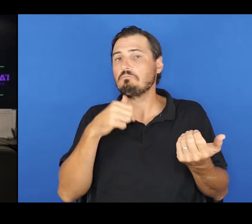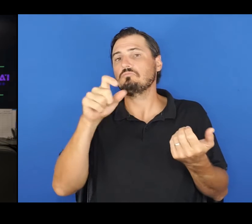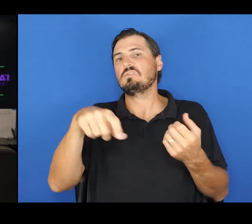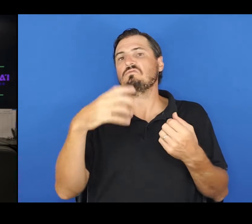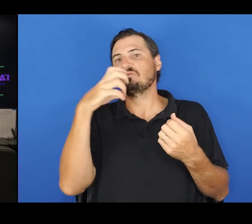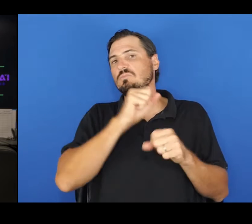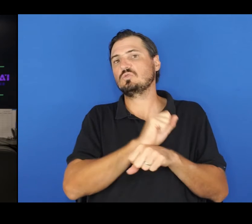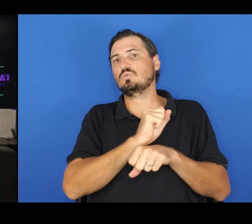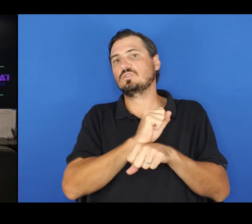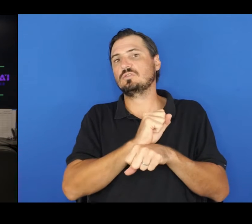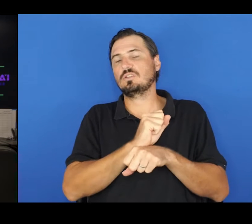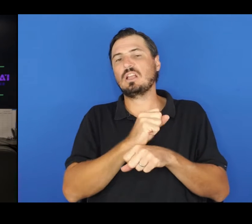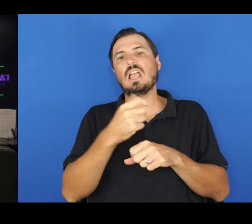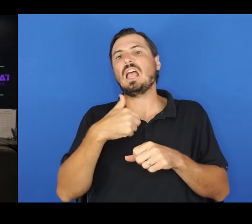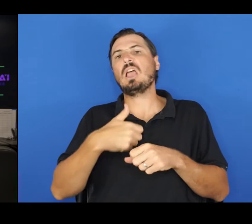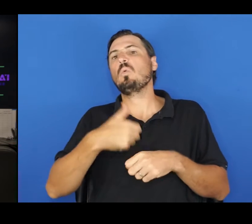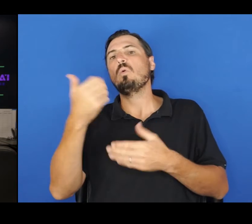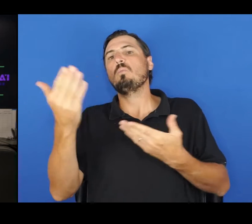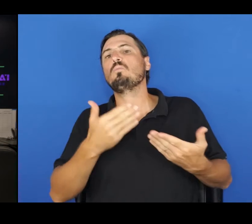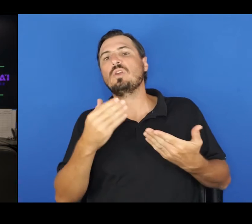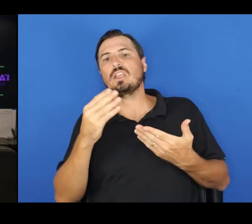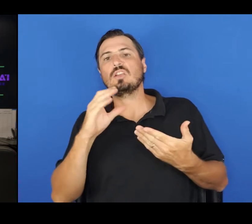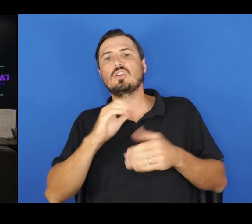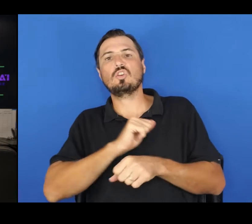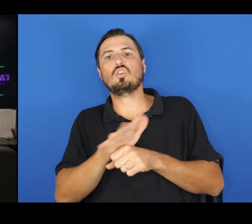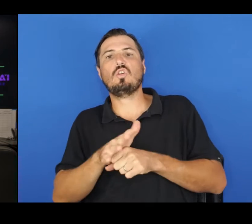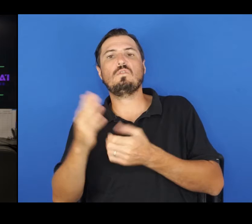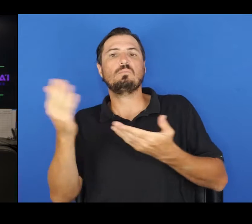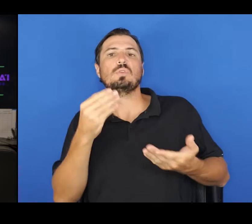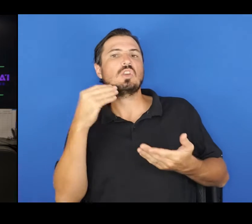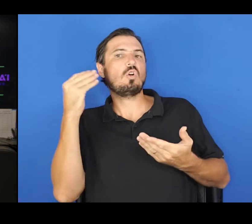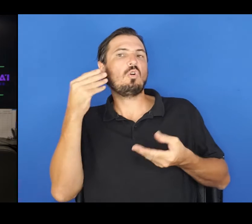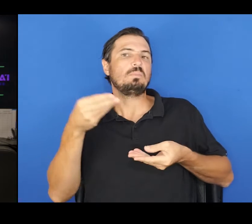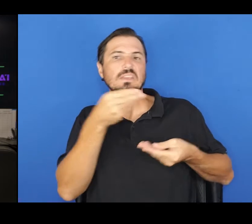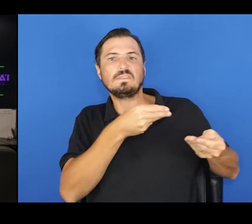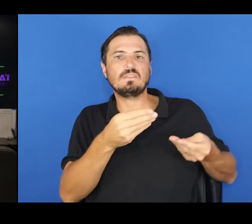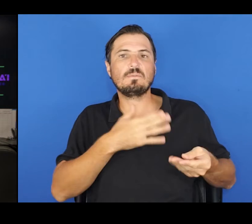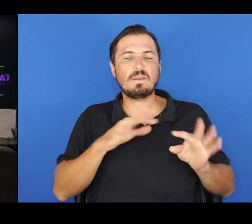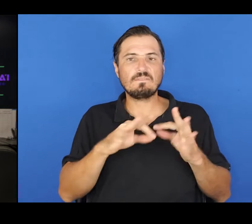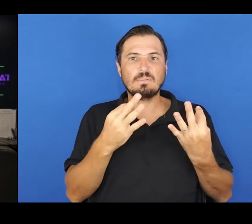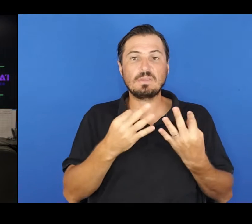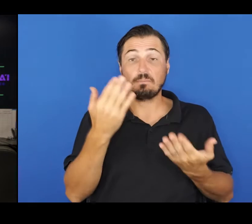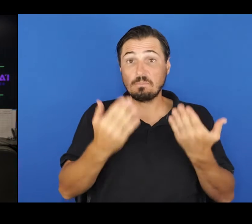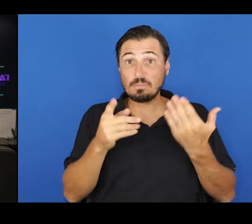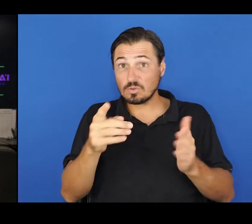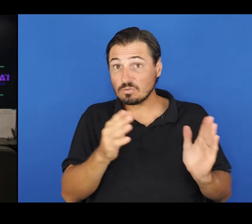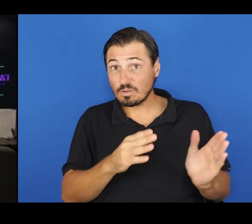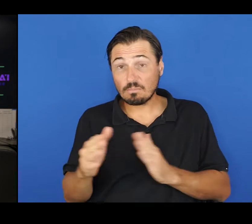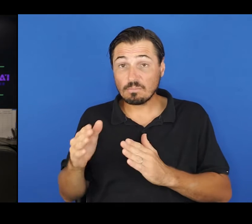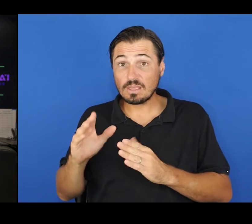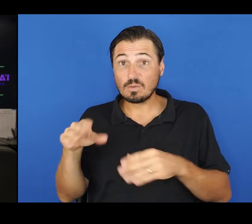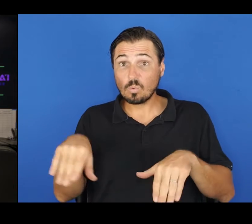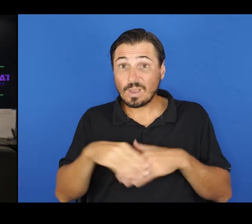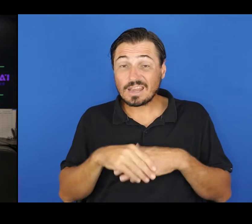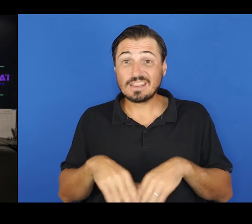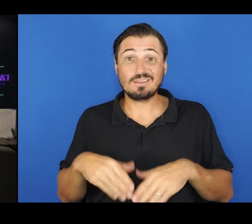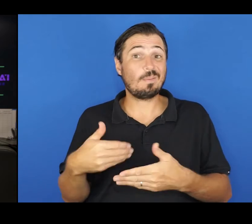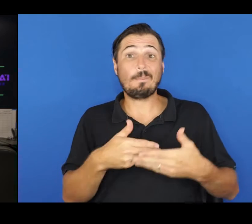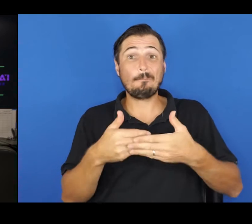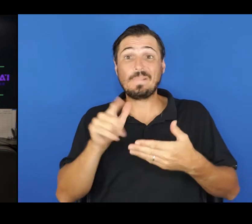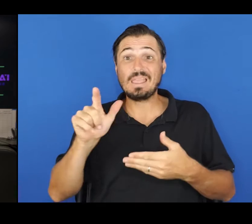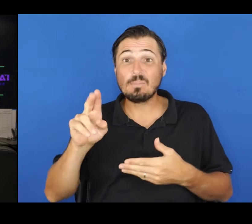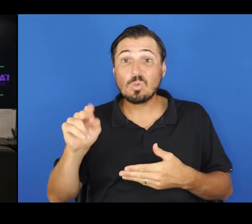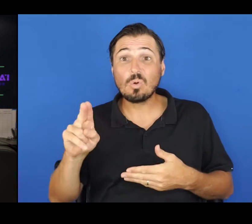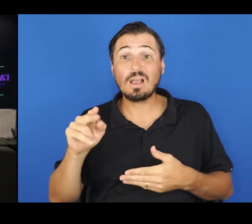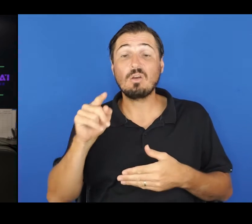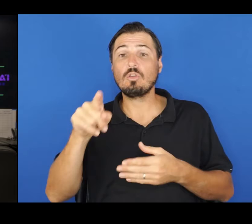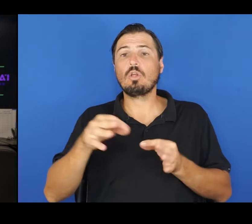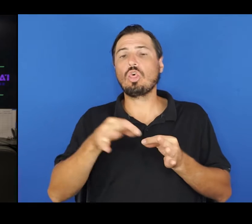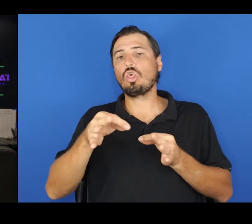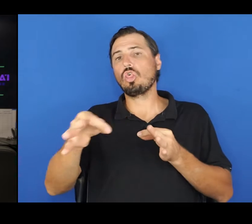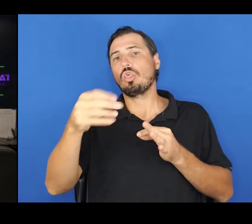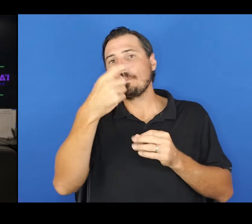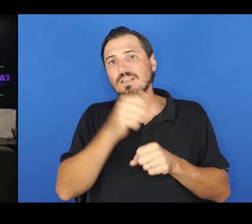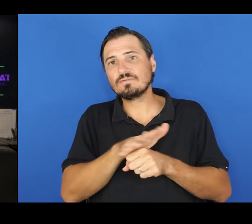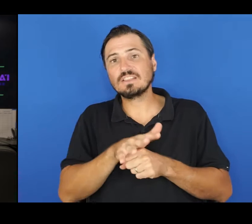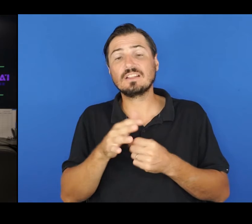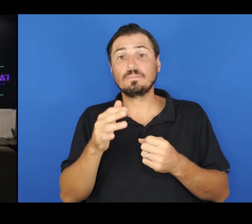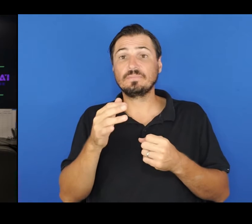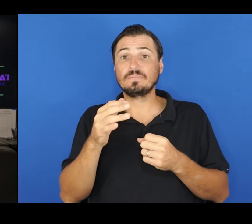miss work, or knowing you won’t bring COVID home to your family. Maybe you are planning a wedding or a baby luau that you put off because of the pandemic. Being vaccinated changes our